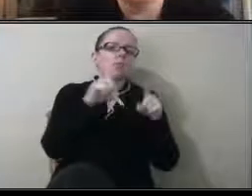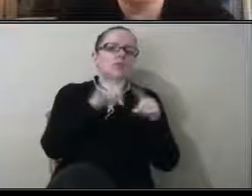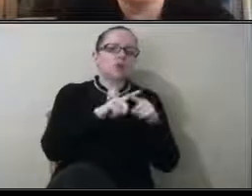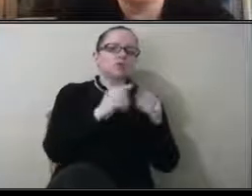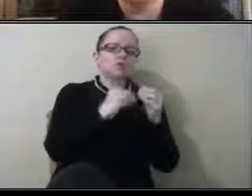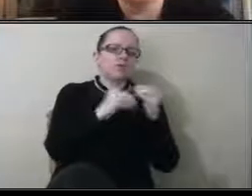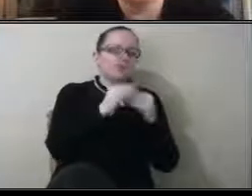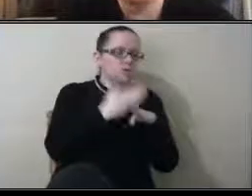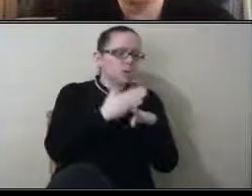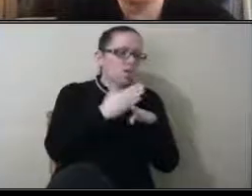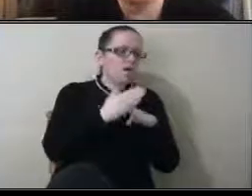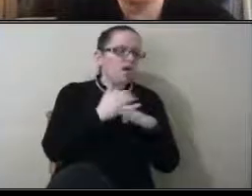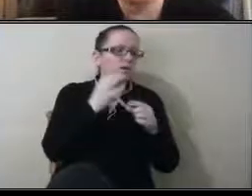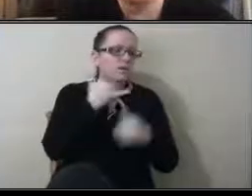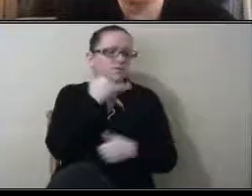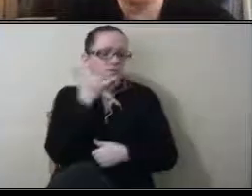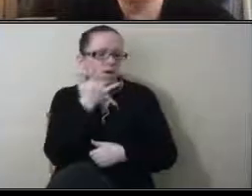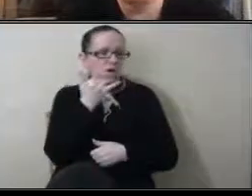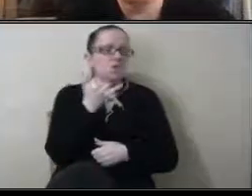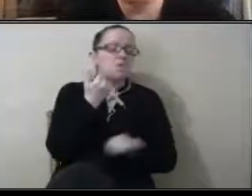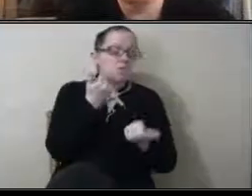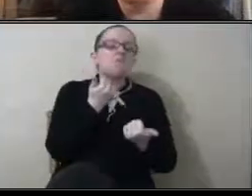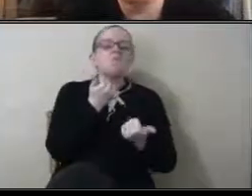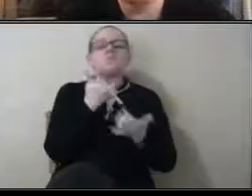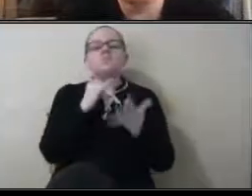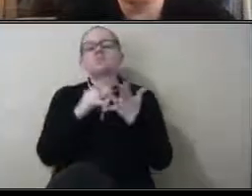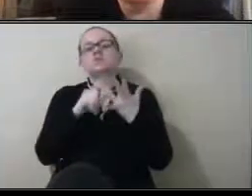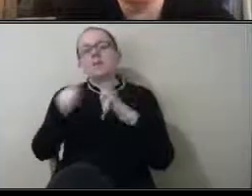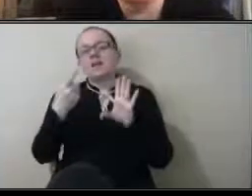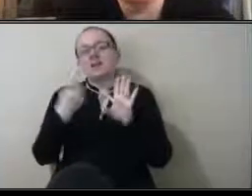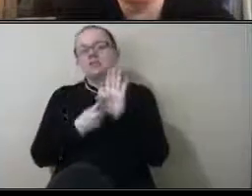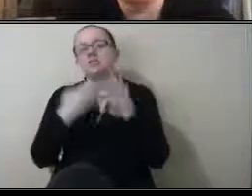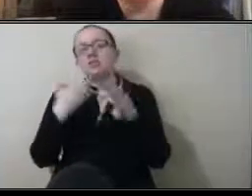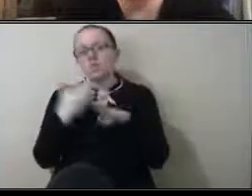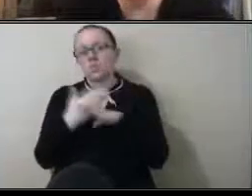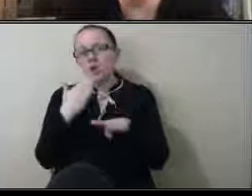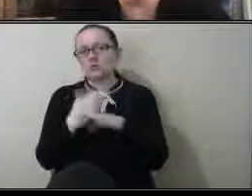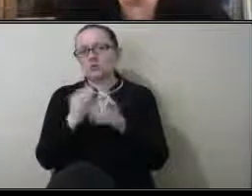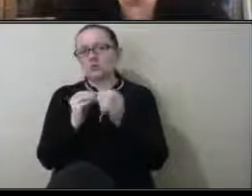that that could translate well in the box office so um we got him as part of the seasonal box